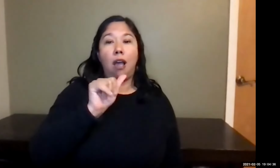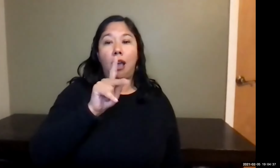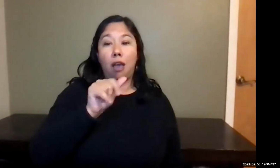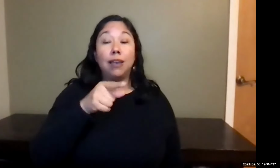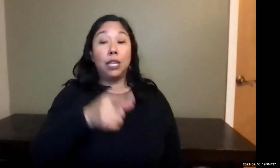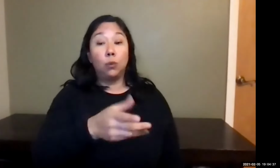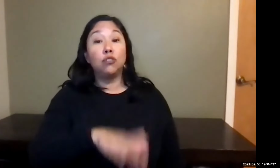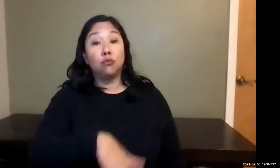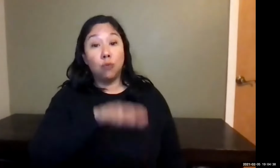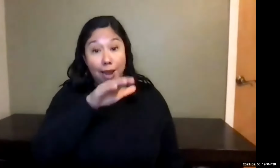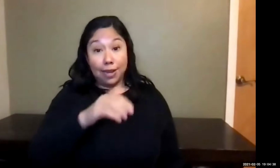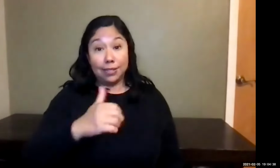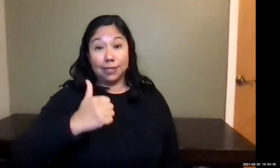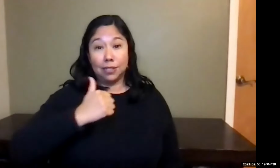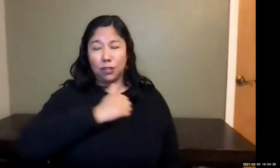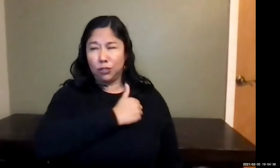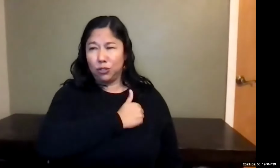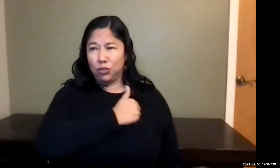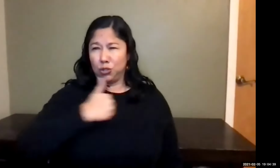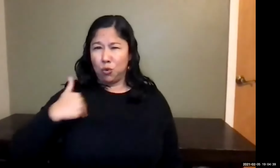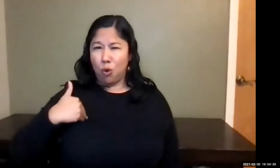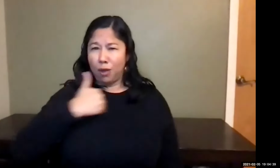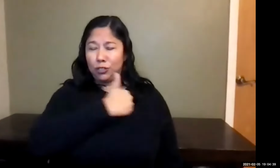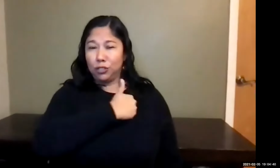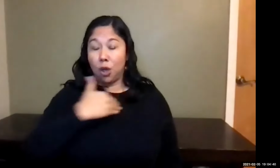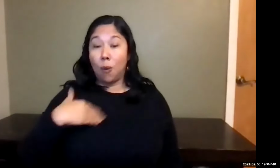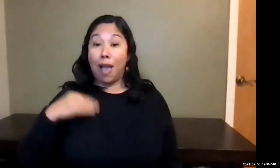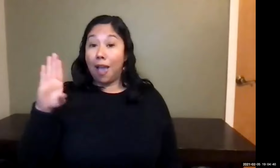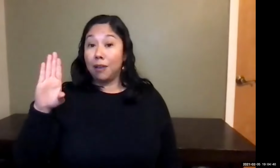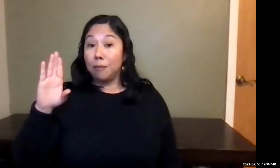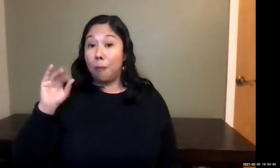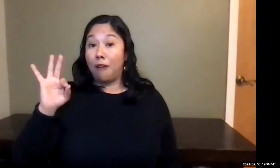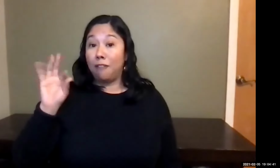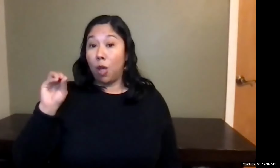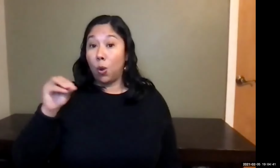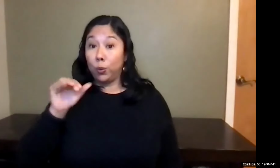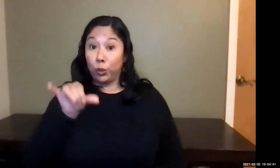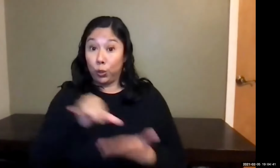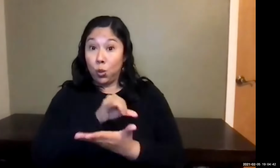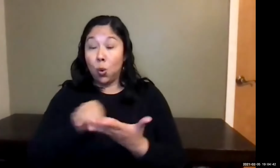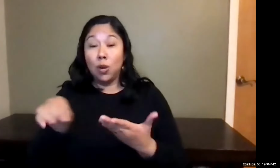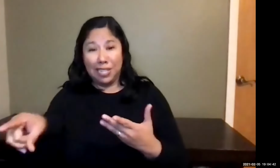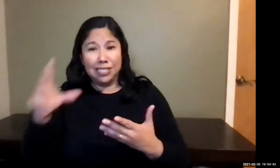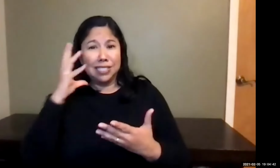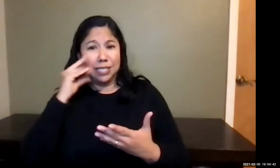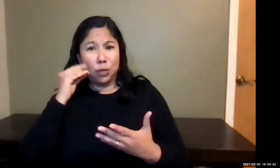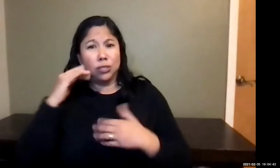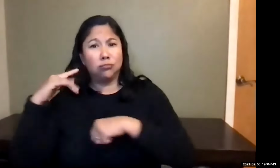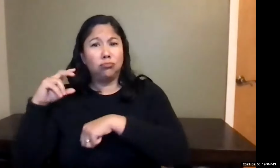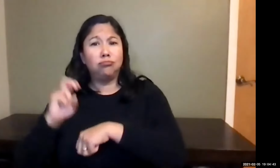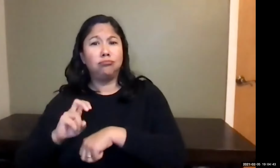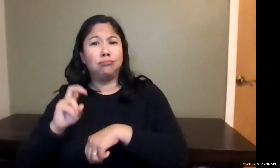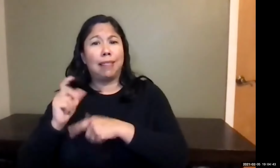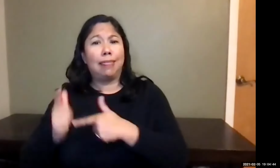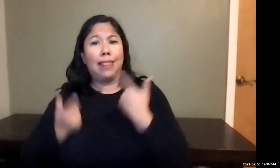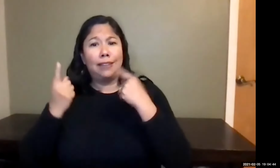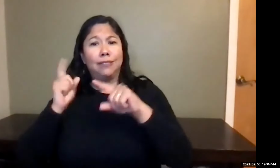so you’ve got a vast experience of living different places and knowing different people.